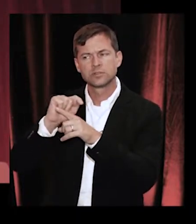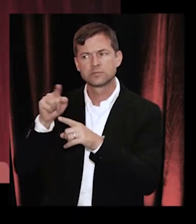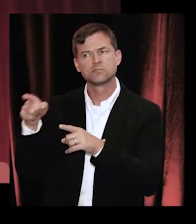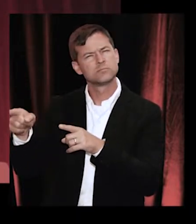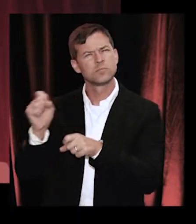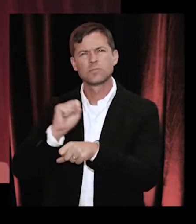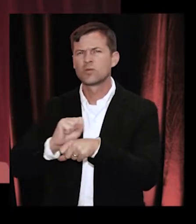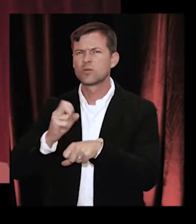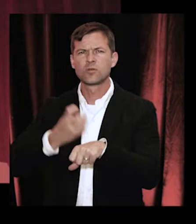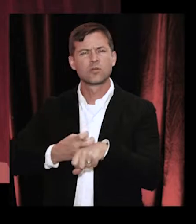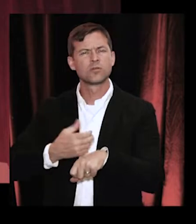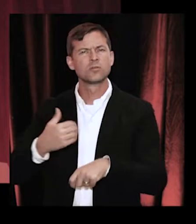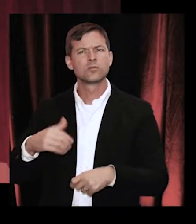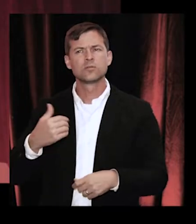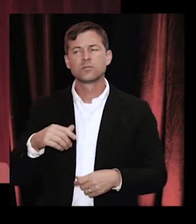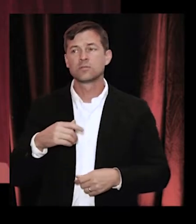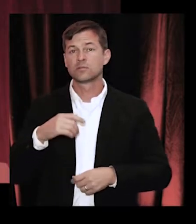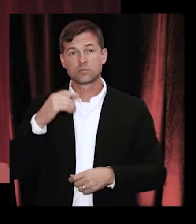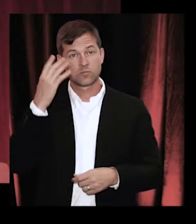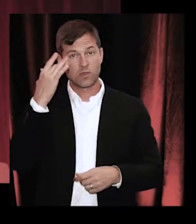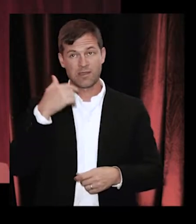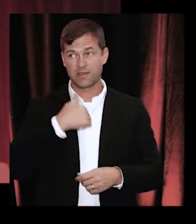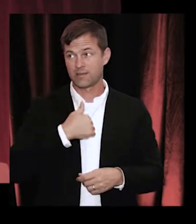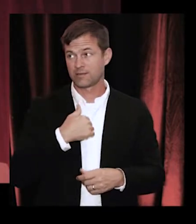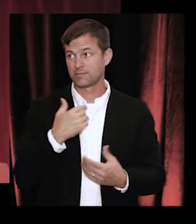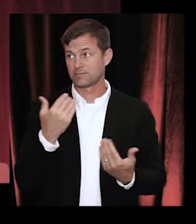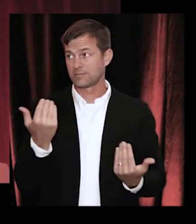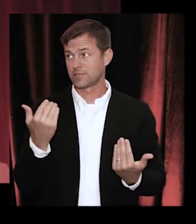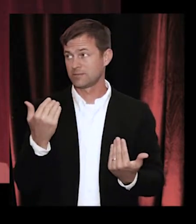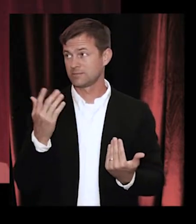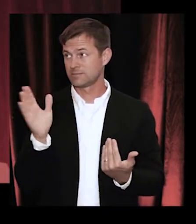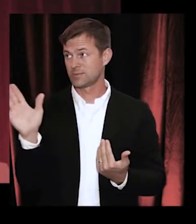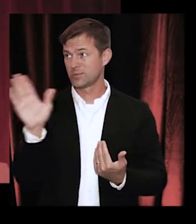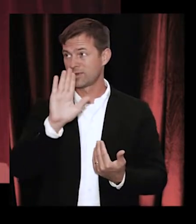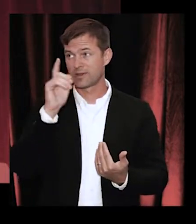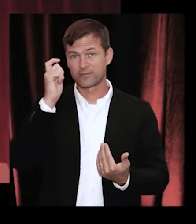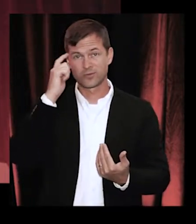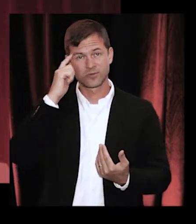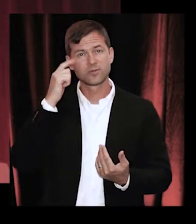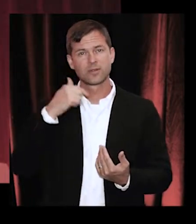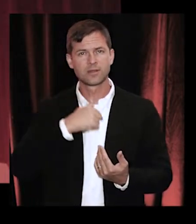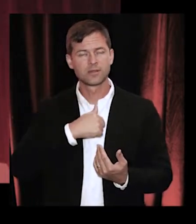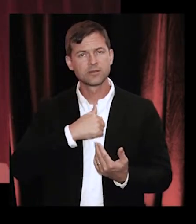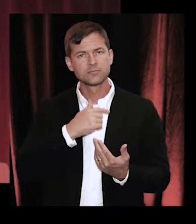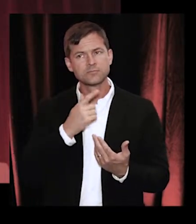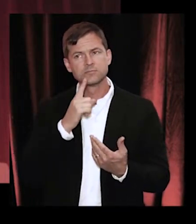That's why, as your governor, I've worked to ensure Alabama's workforce